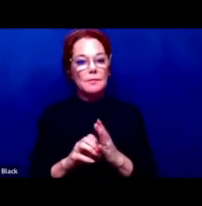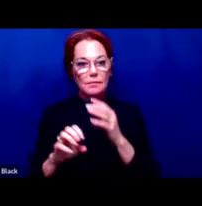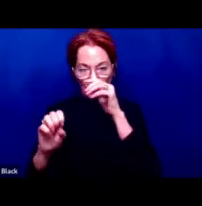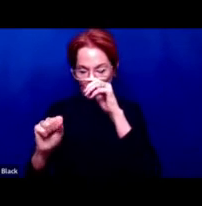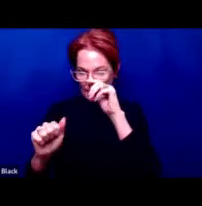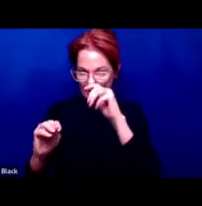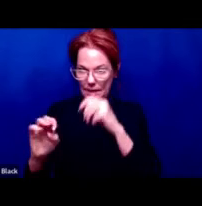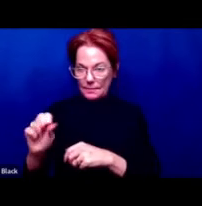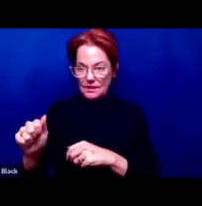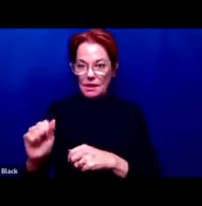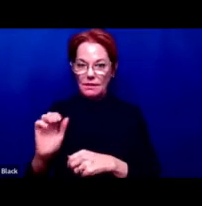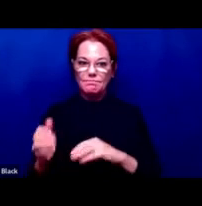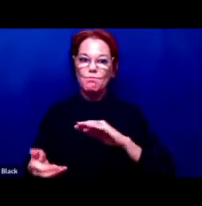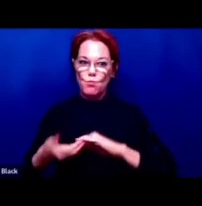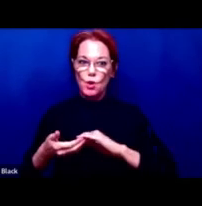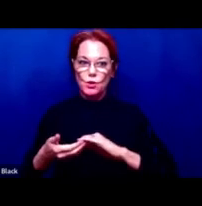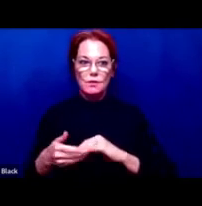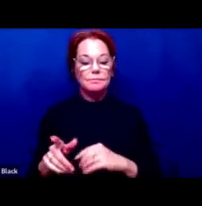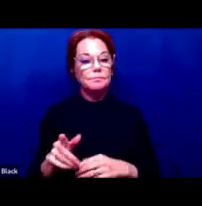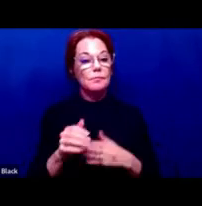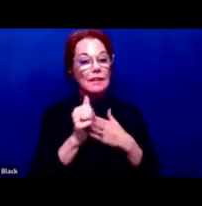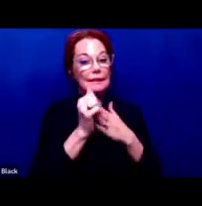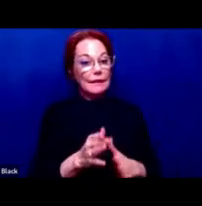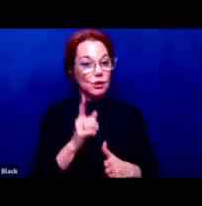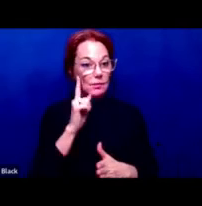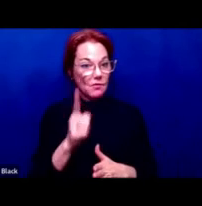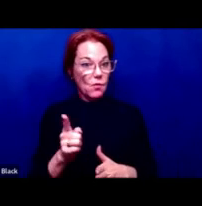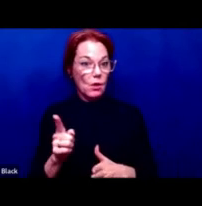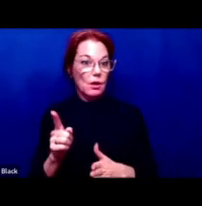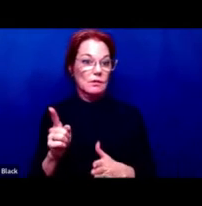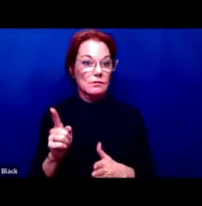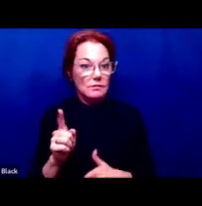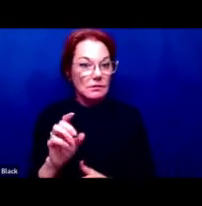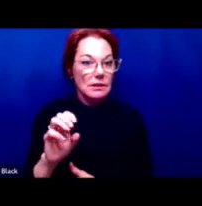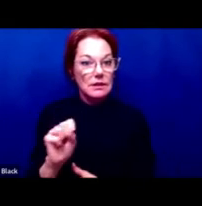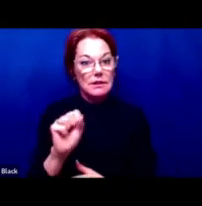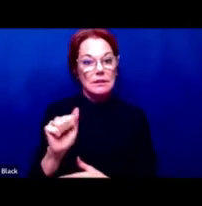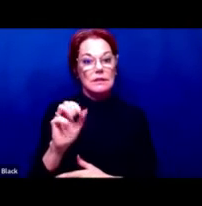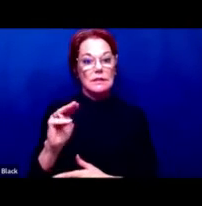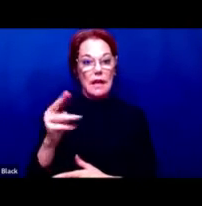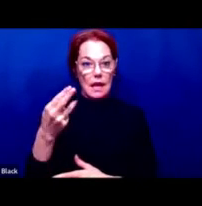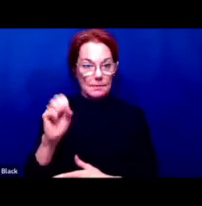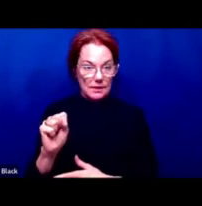slide. The leadership at the Administration for Community Living and the leadership at SAMSHA had come together to fund